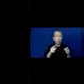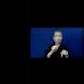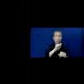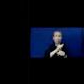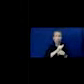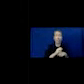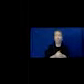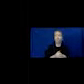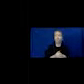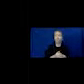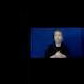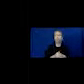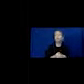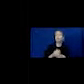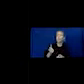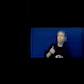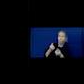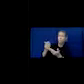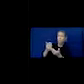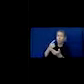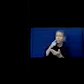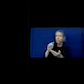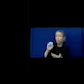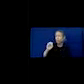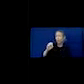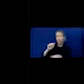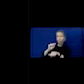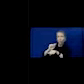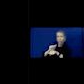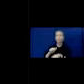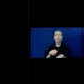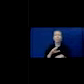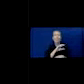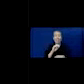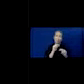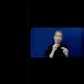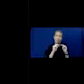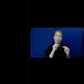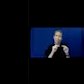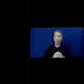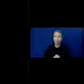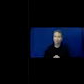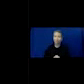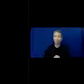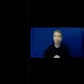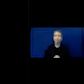employment proposals and job negotiation.